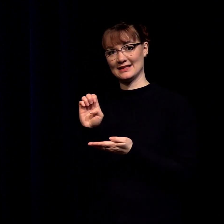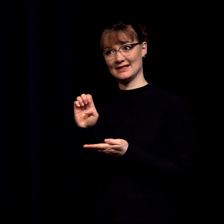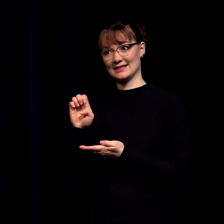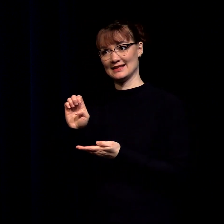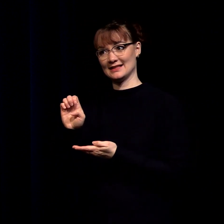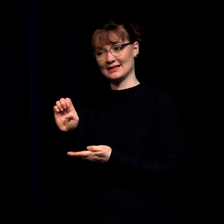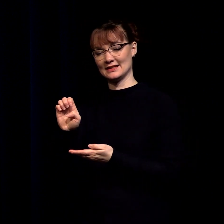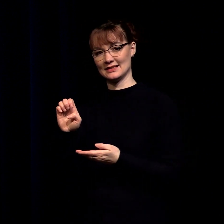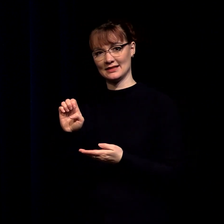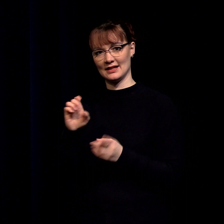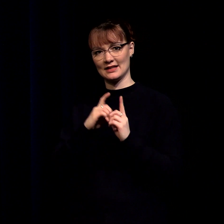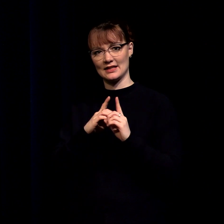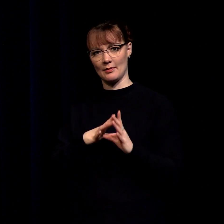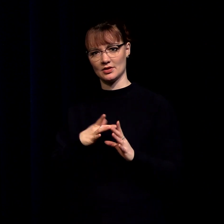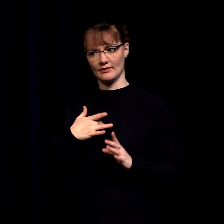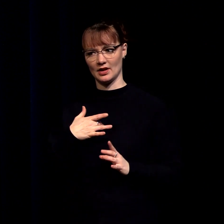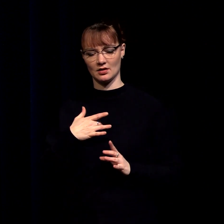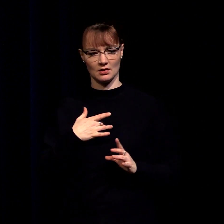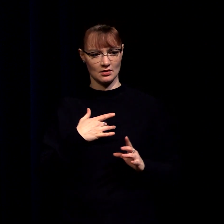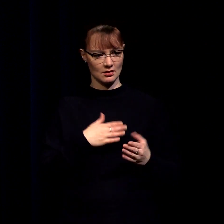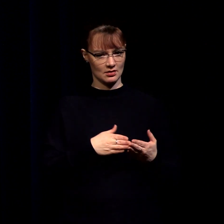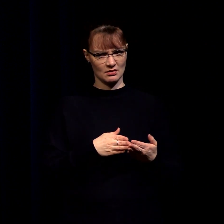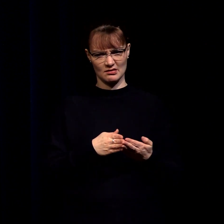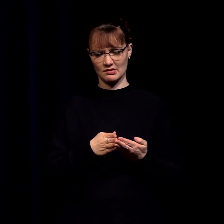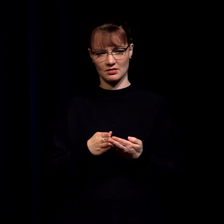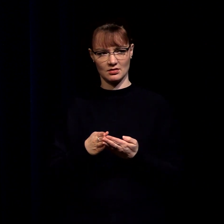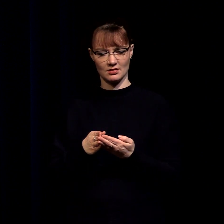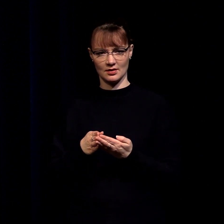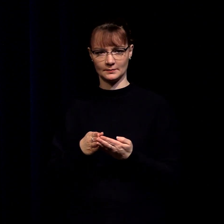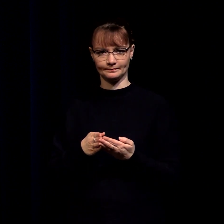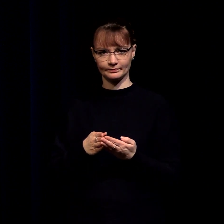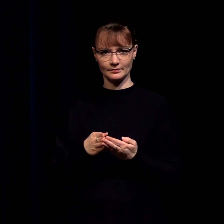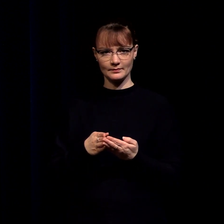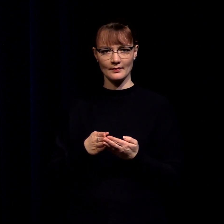sensing as the boat takes off, this Jesus is going to blaze a